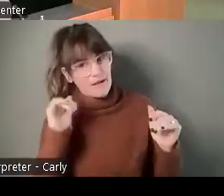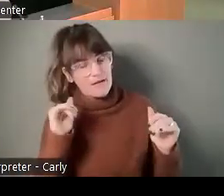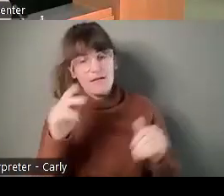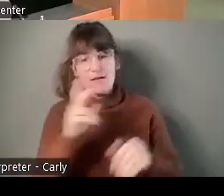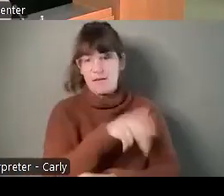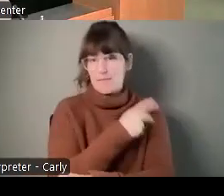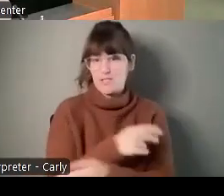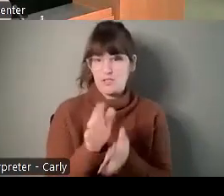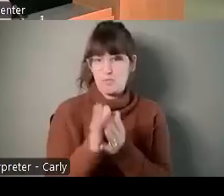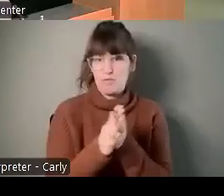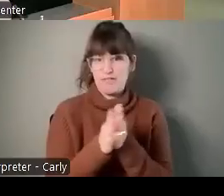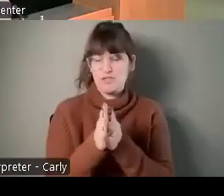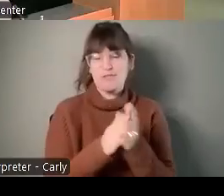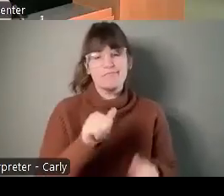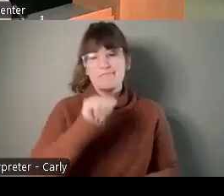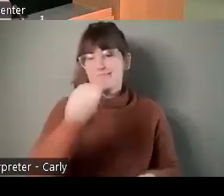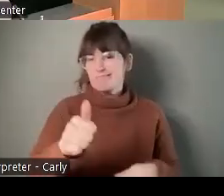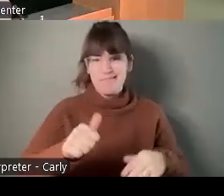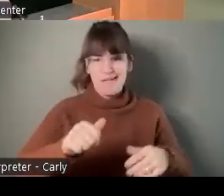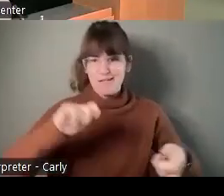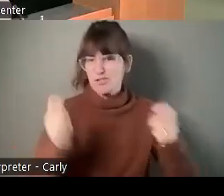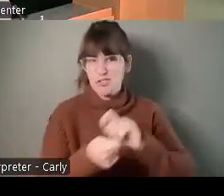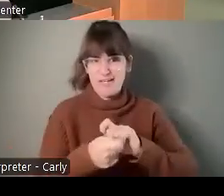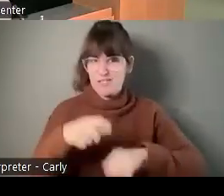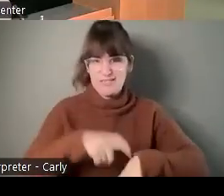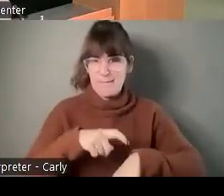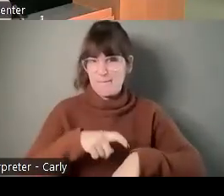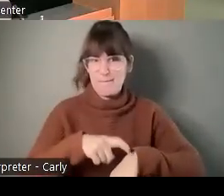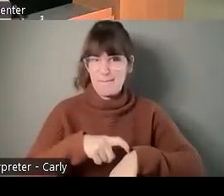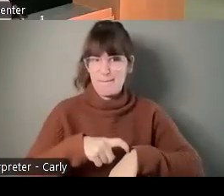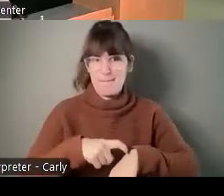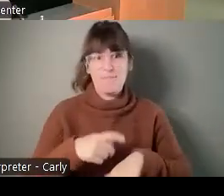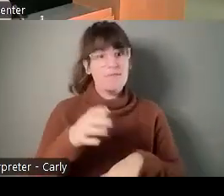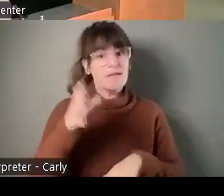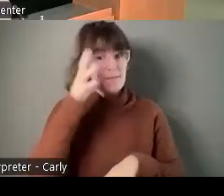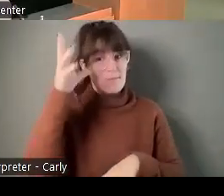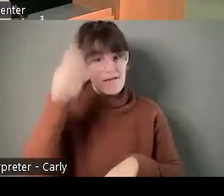use the plan didn't actually differ between time points nor did parent motivation to use the plan